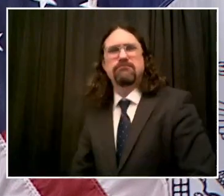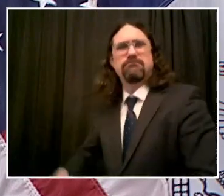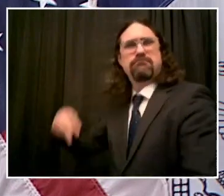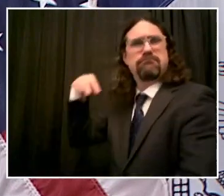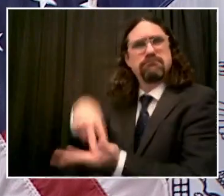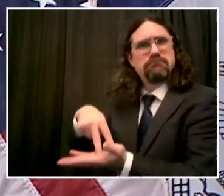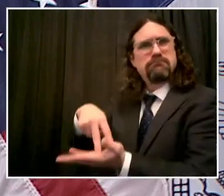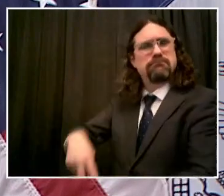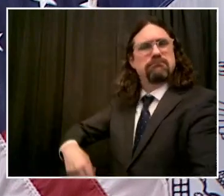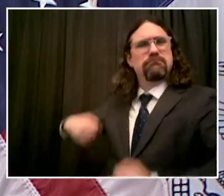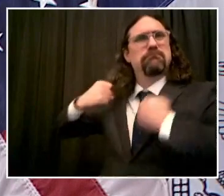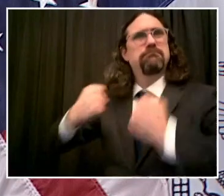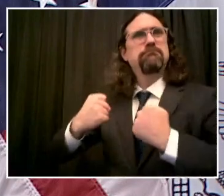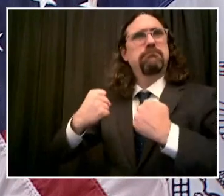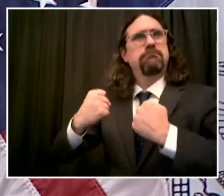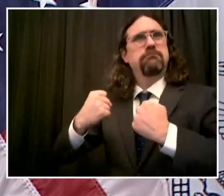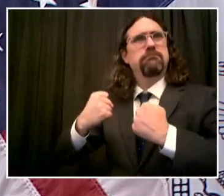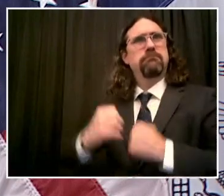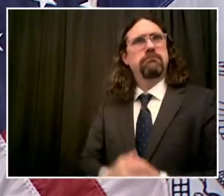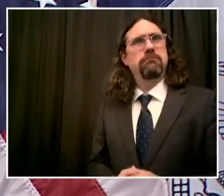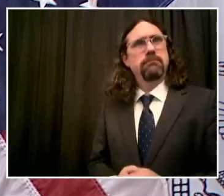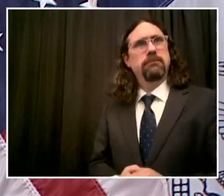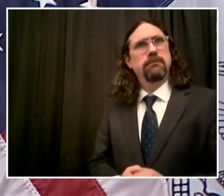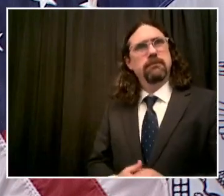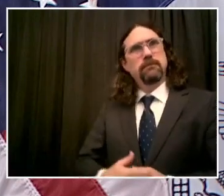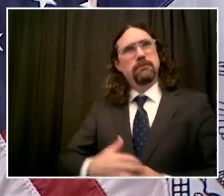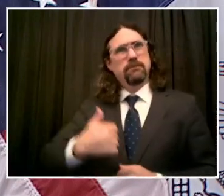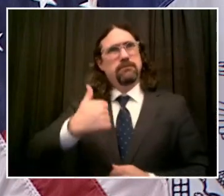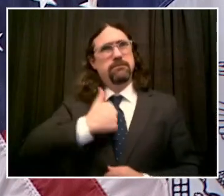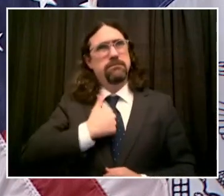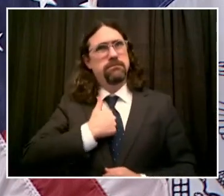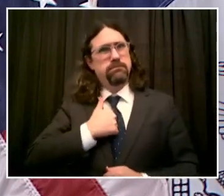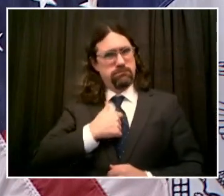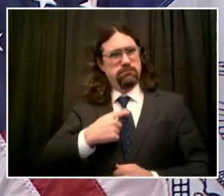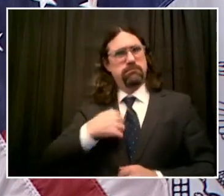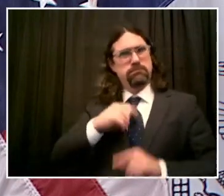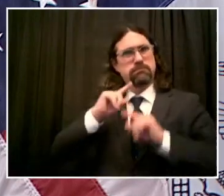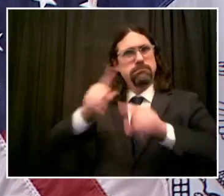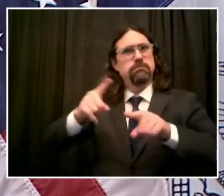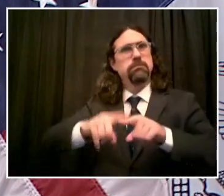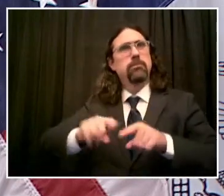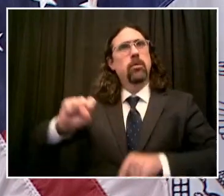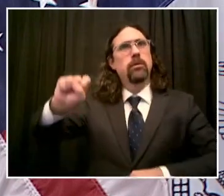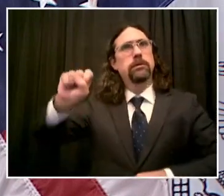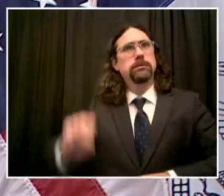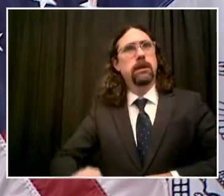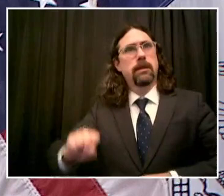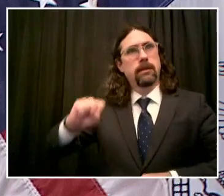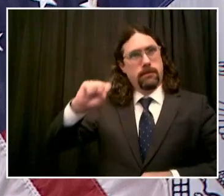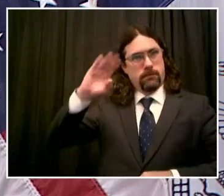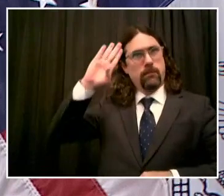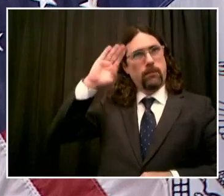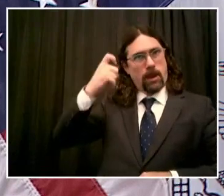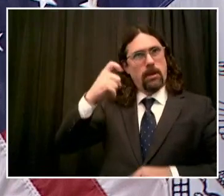YORK CITY STAND UP NO MATTER WHAT HAPPENS. I SPENT TIME IN THE SOUTH BRONX IN THE 1980s.